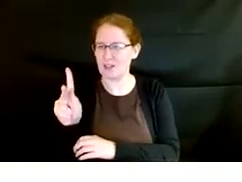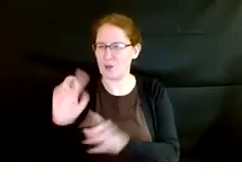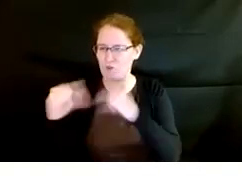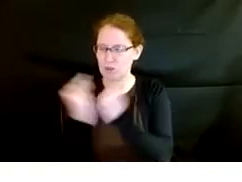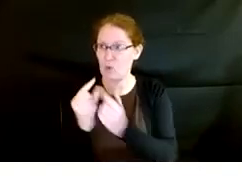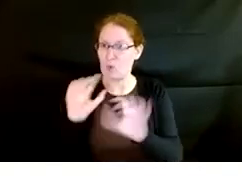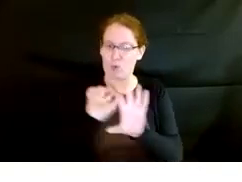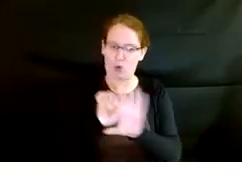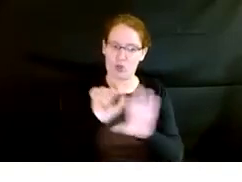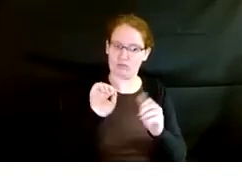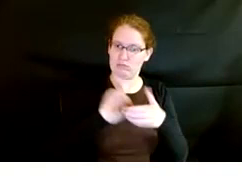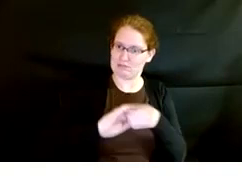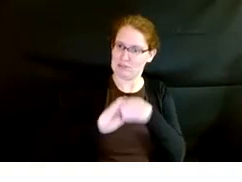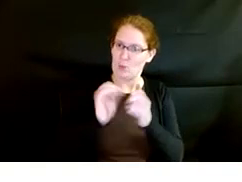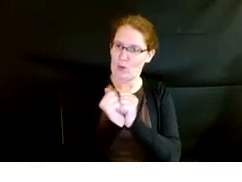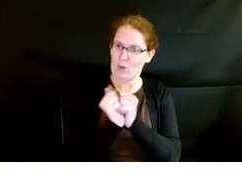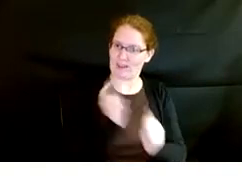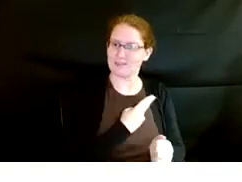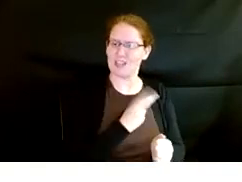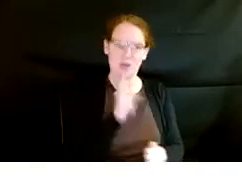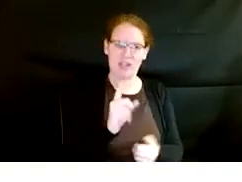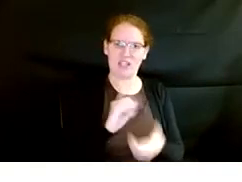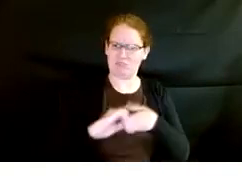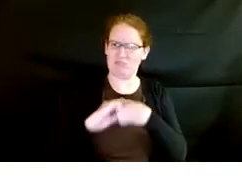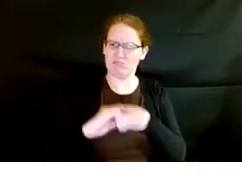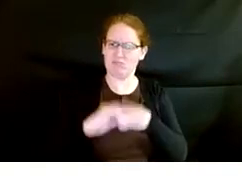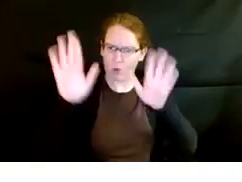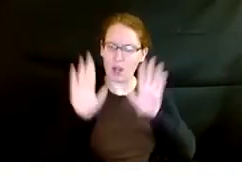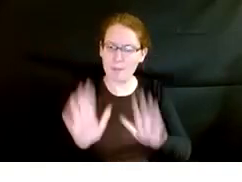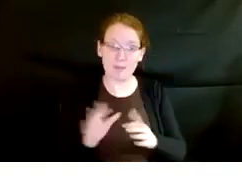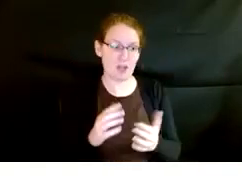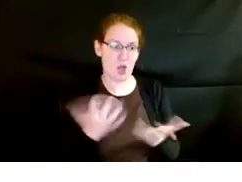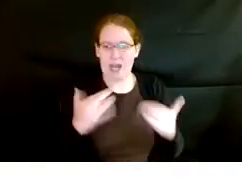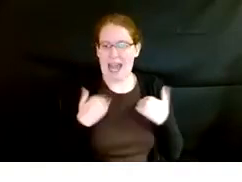and they really were very cooperative partly because we already had those relationships um